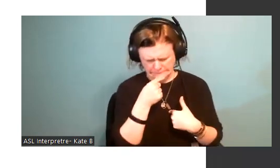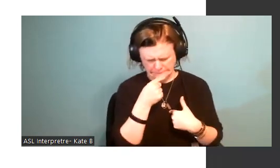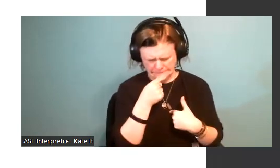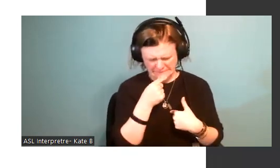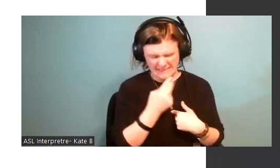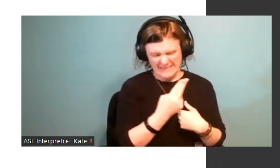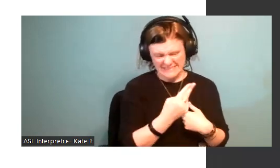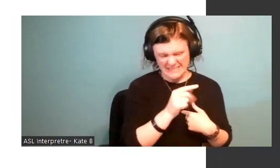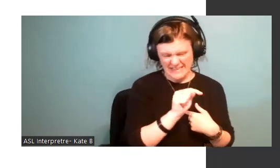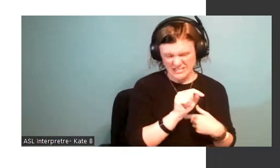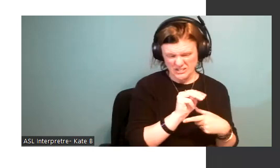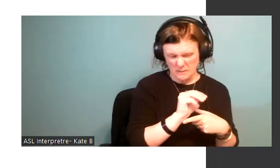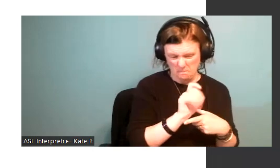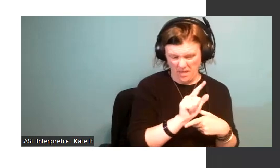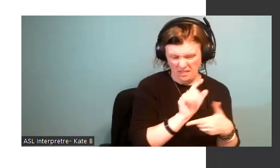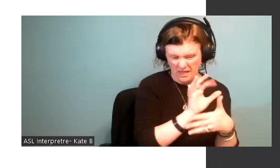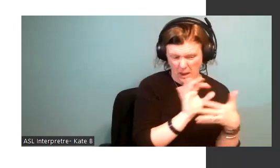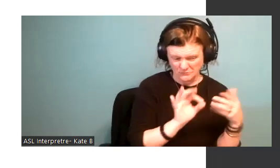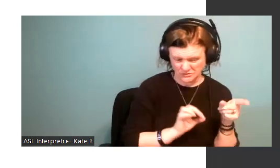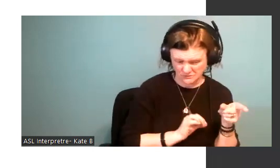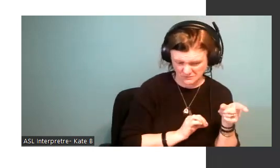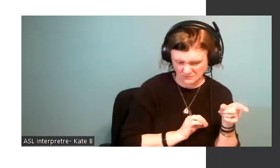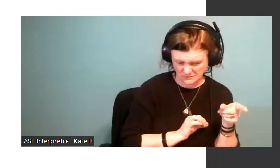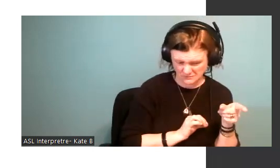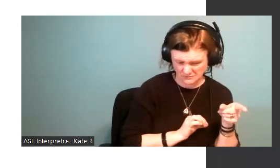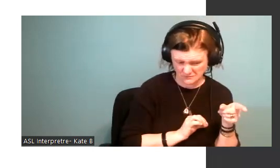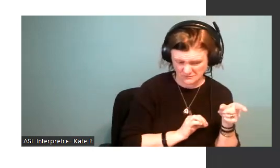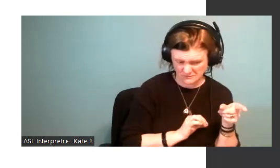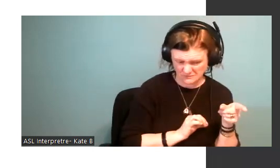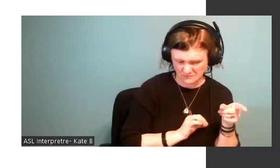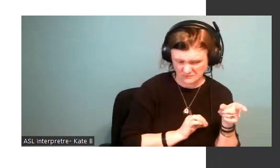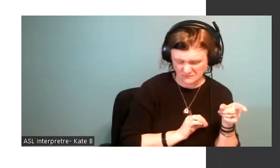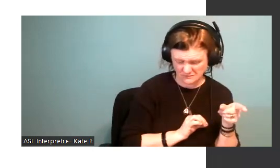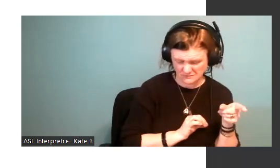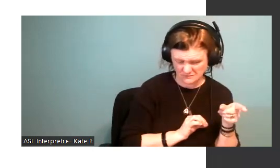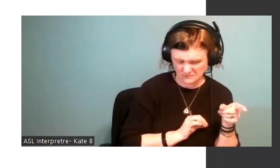useful, generally as a rule of thumb, if you're